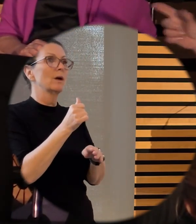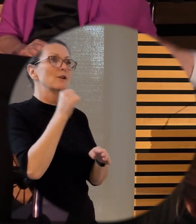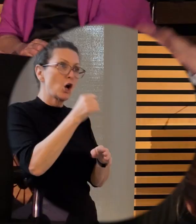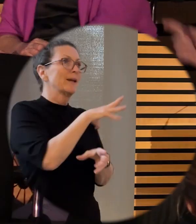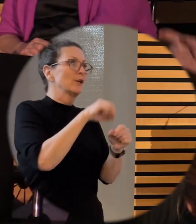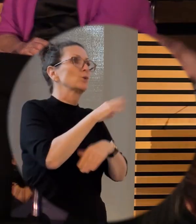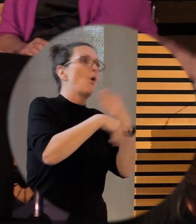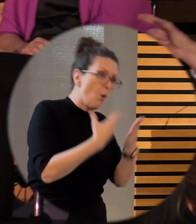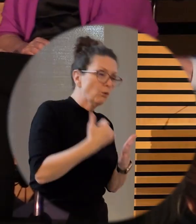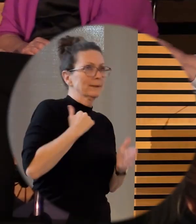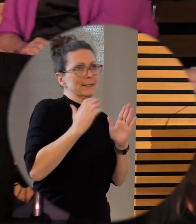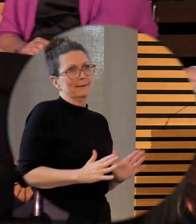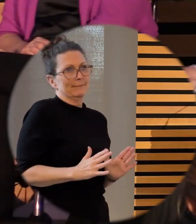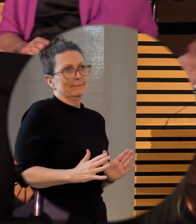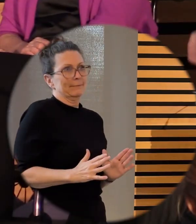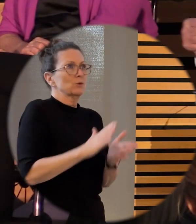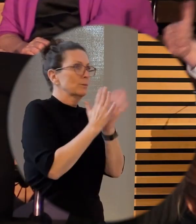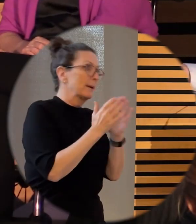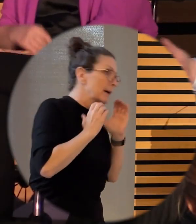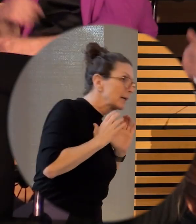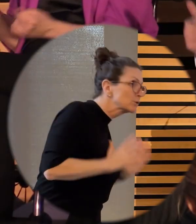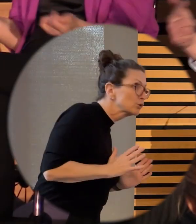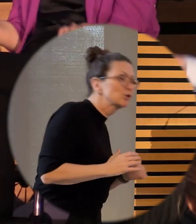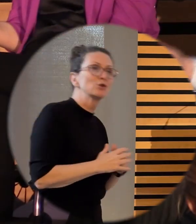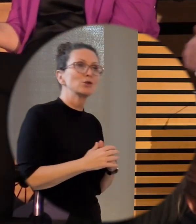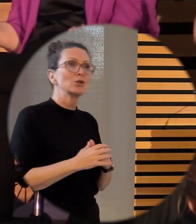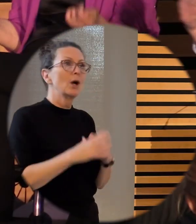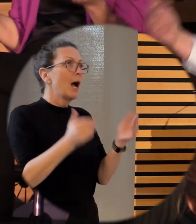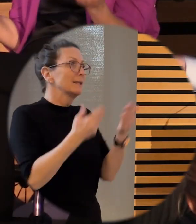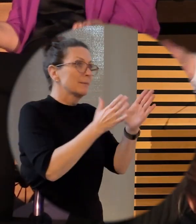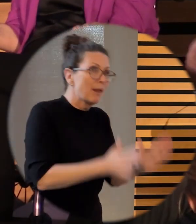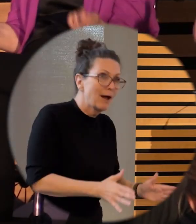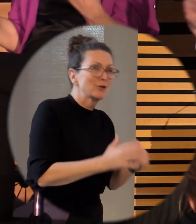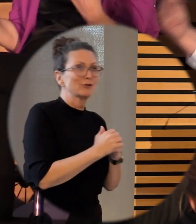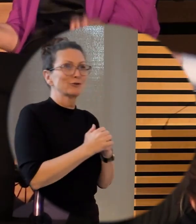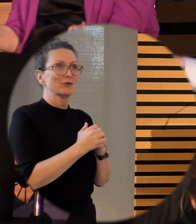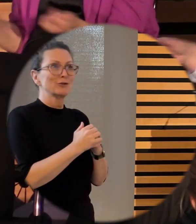not include all Canadians with the opportunity to be a customer, an employee, a supplier, a part of